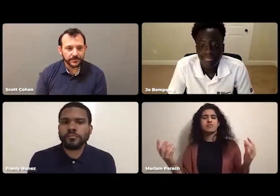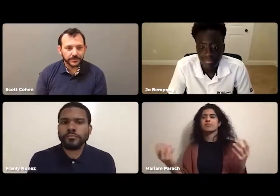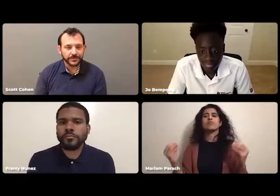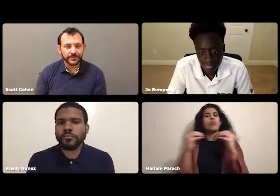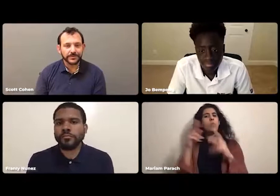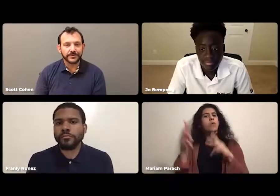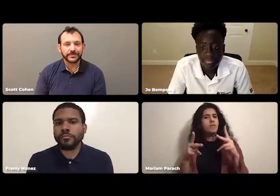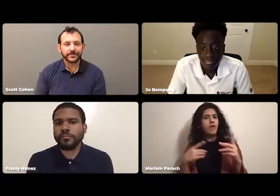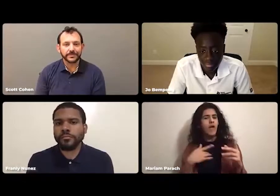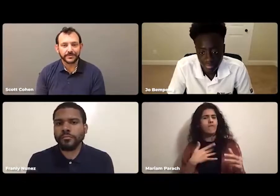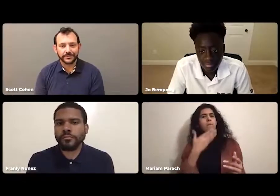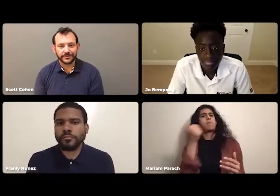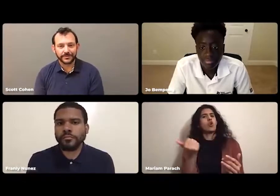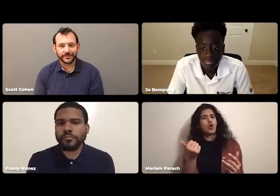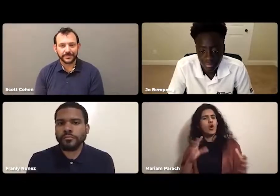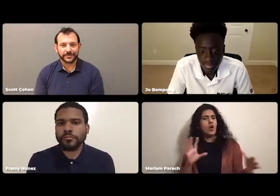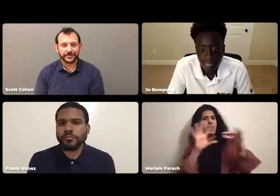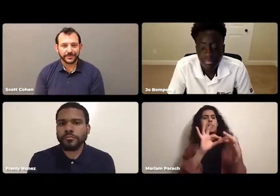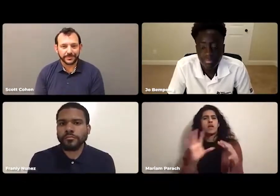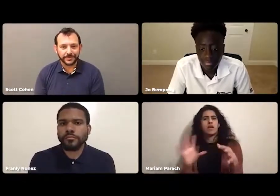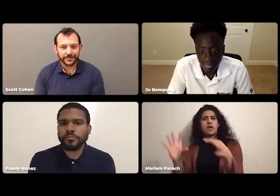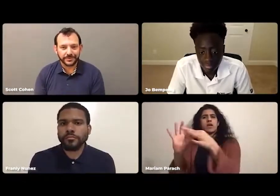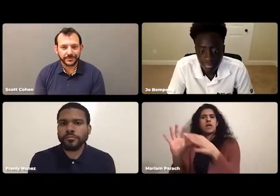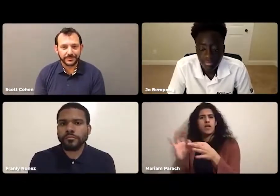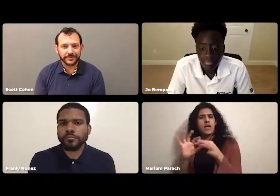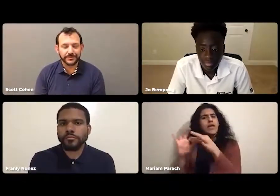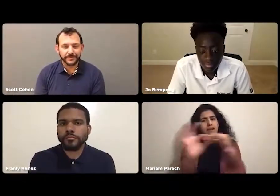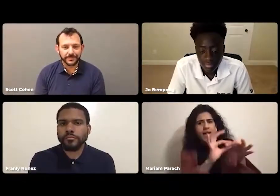RIT as well.